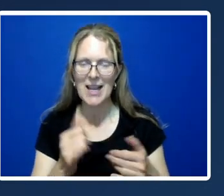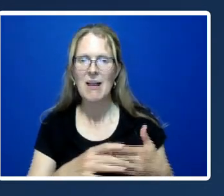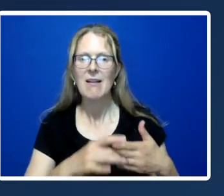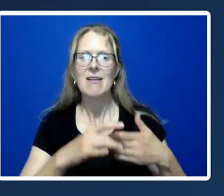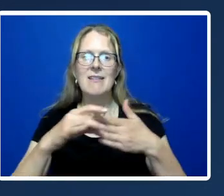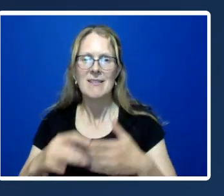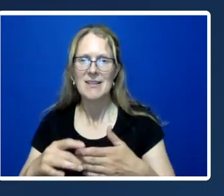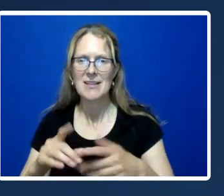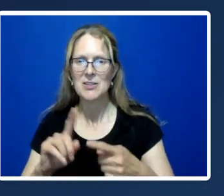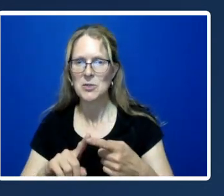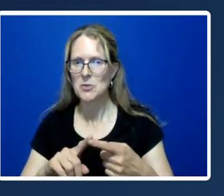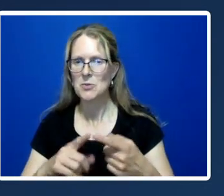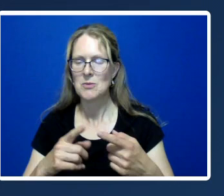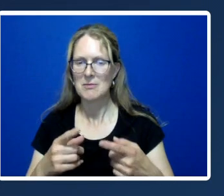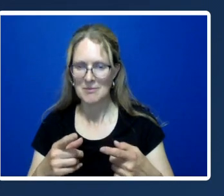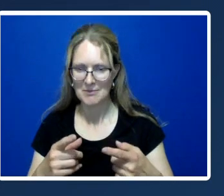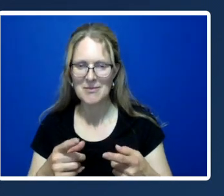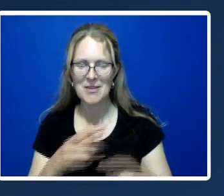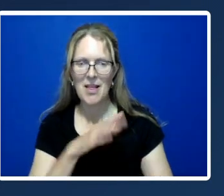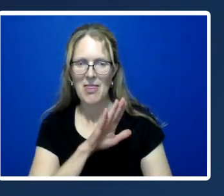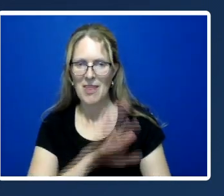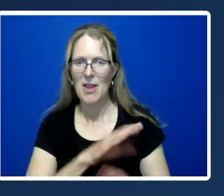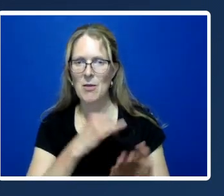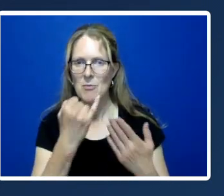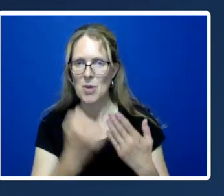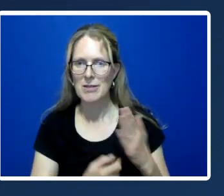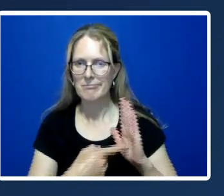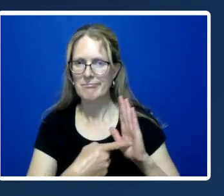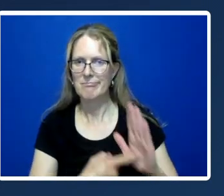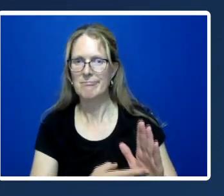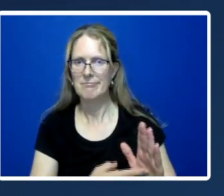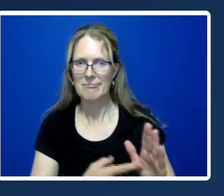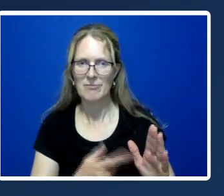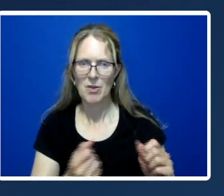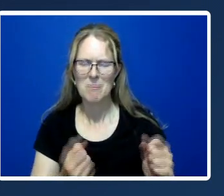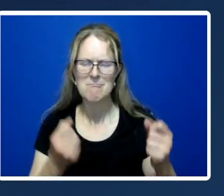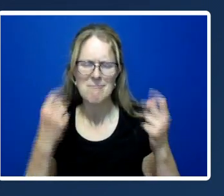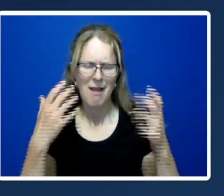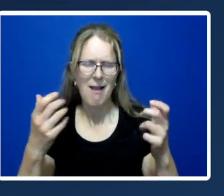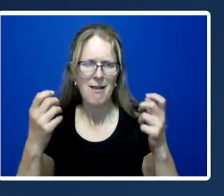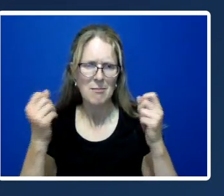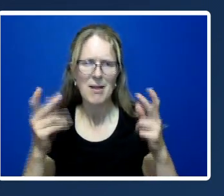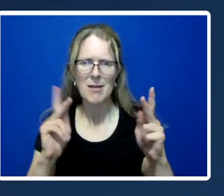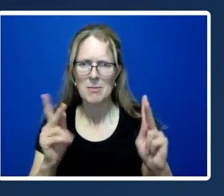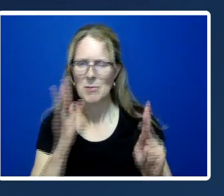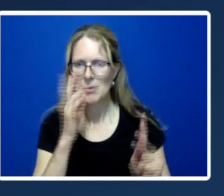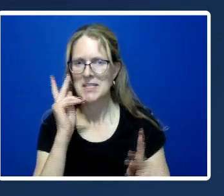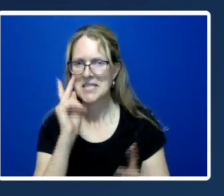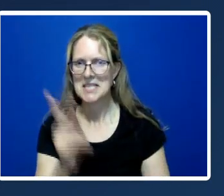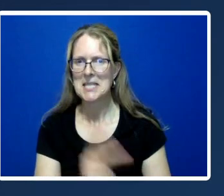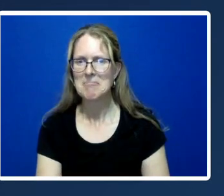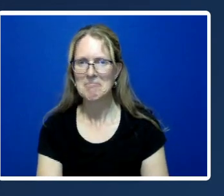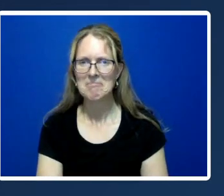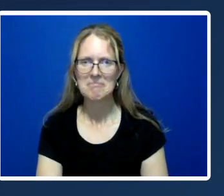Smithsonian Museum for that tens of thousands to see. So, we're very excited about that.